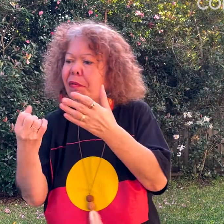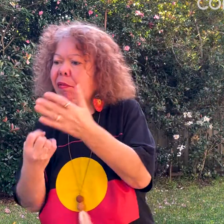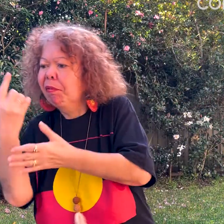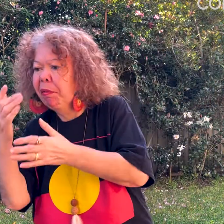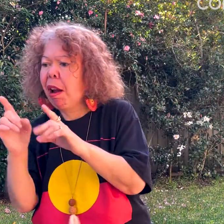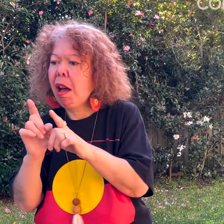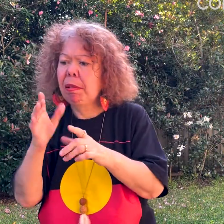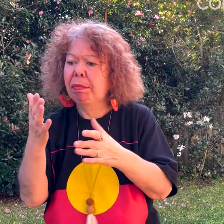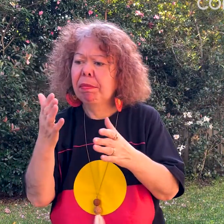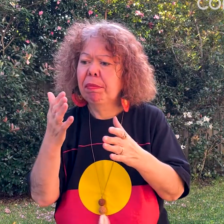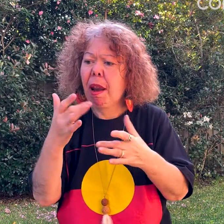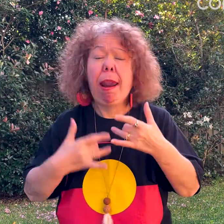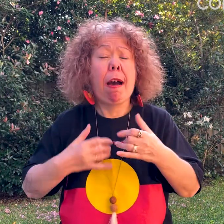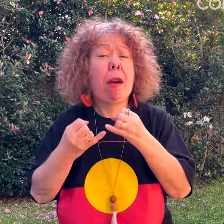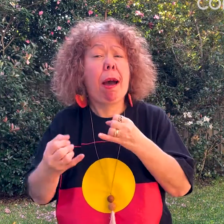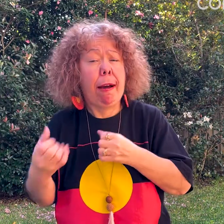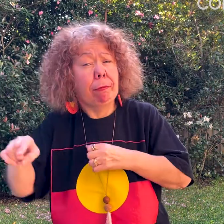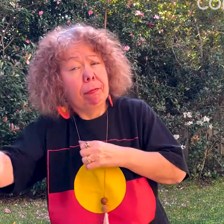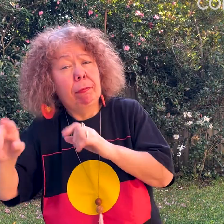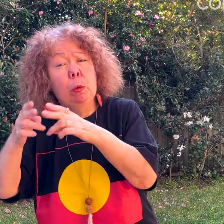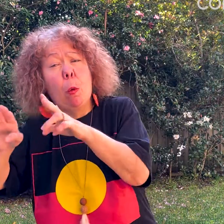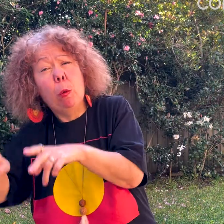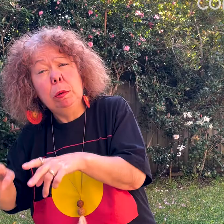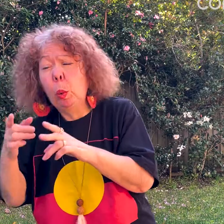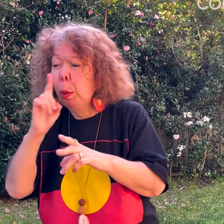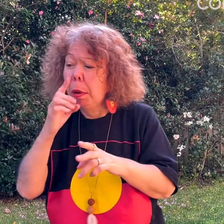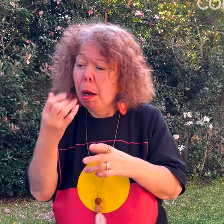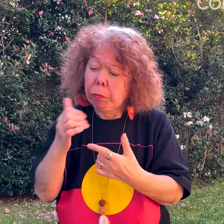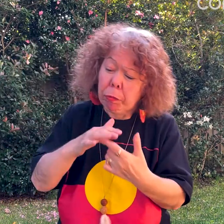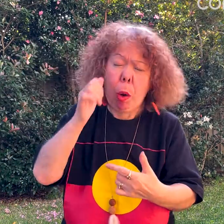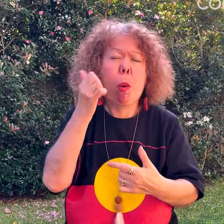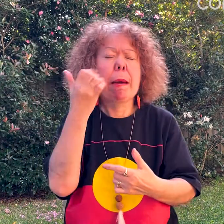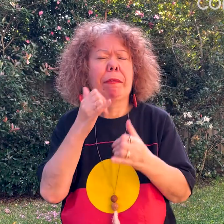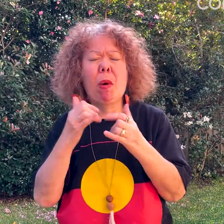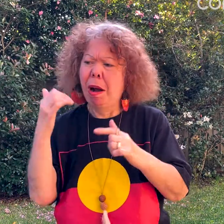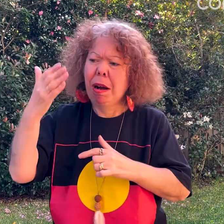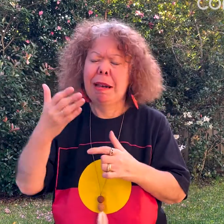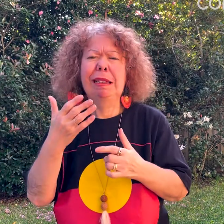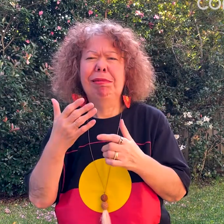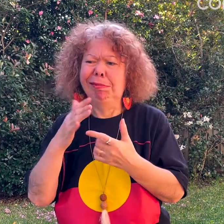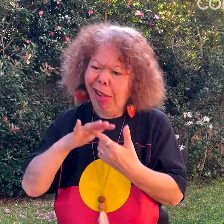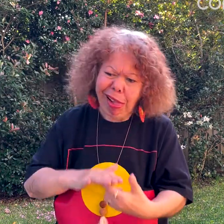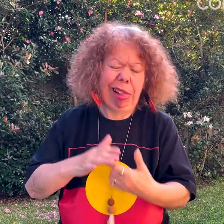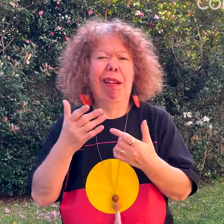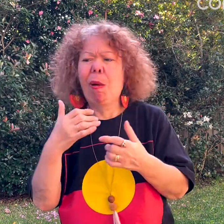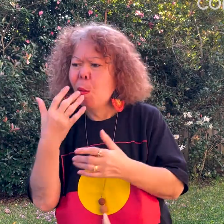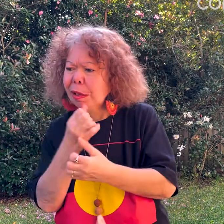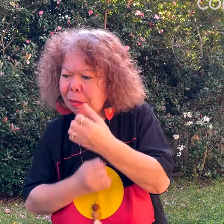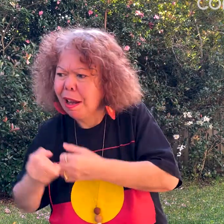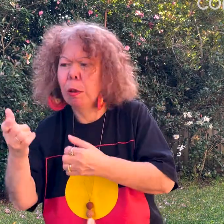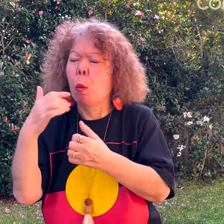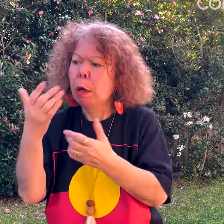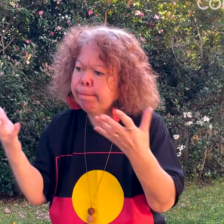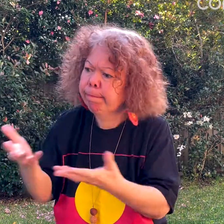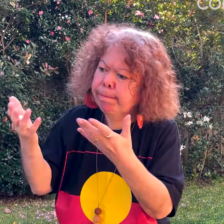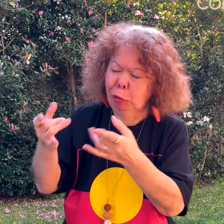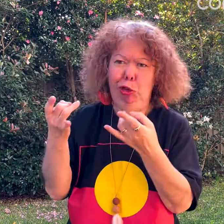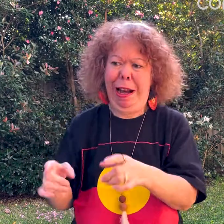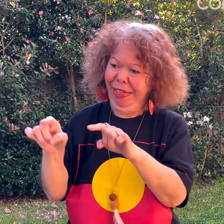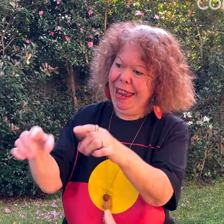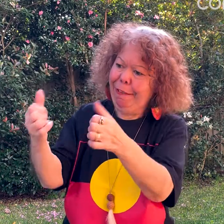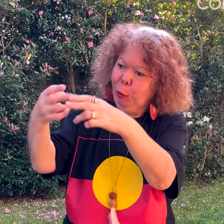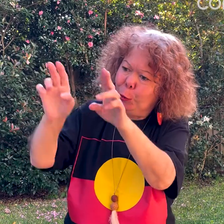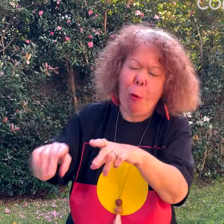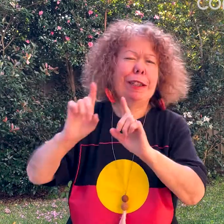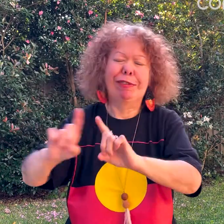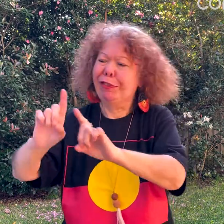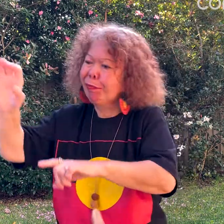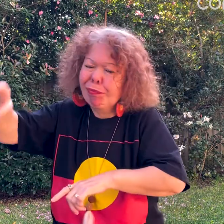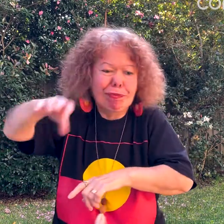such as Lifeline that provide important mental health and suicide prevention services to Indigenous people.